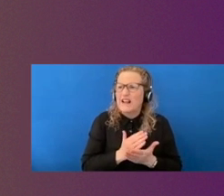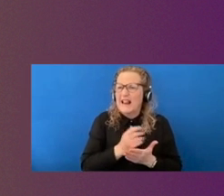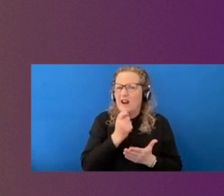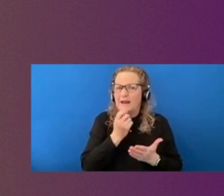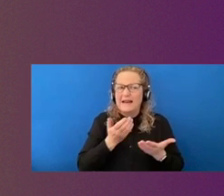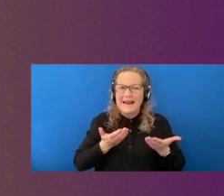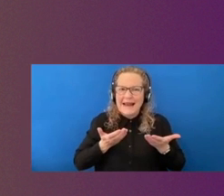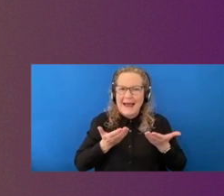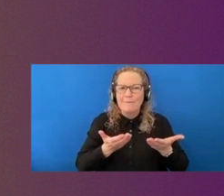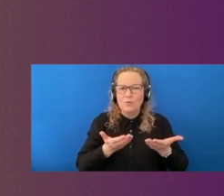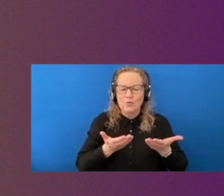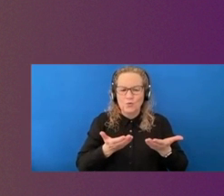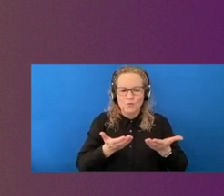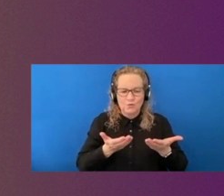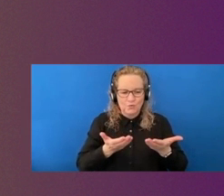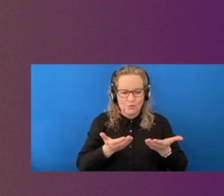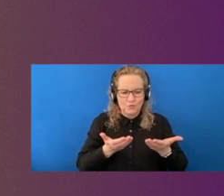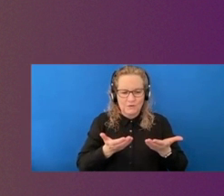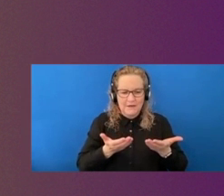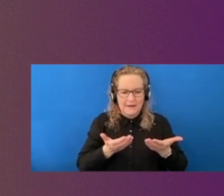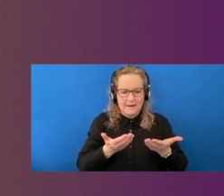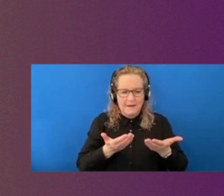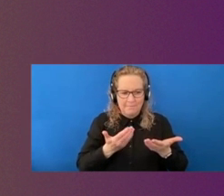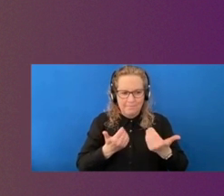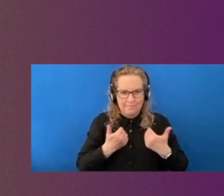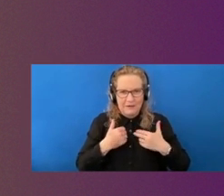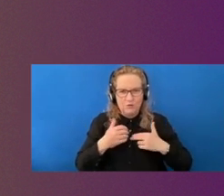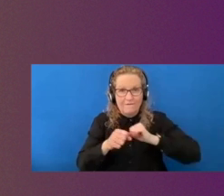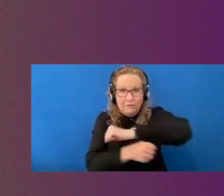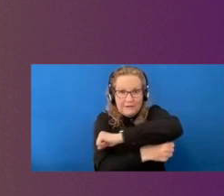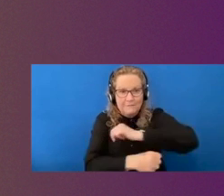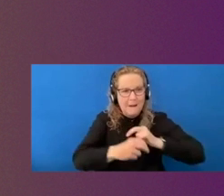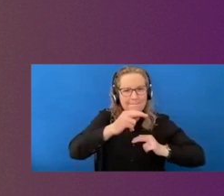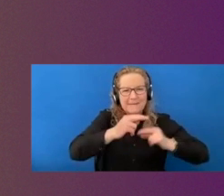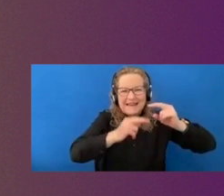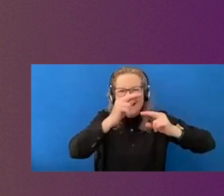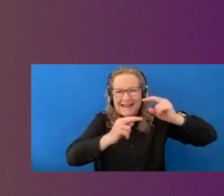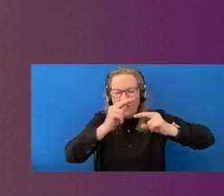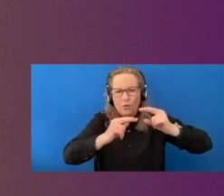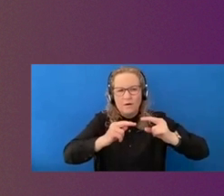me to build on uh the foundations that i'd set in terms of adjusting to life with a disability